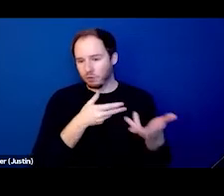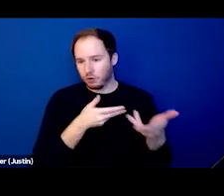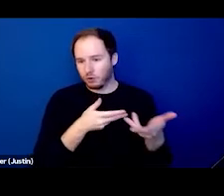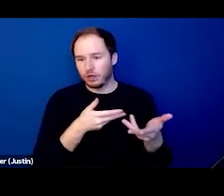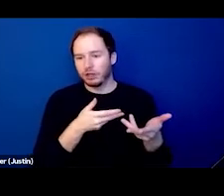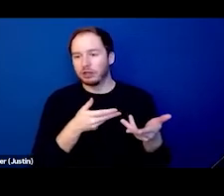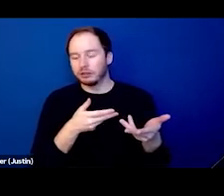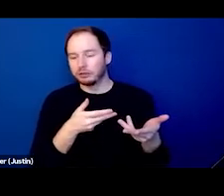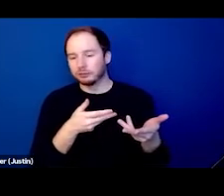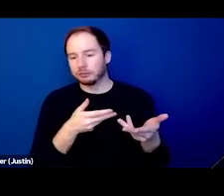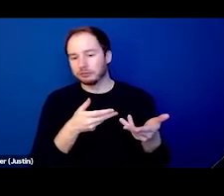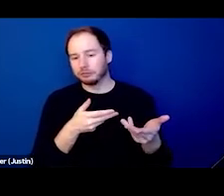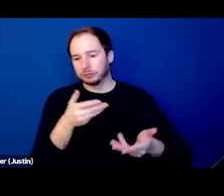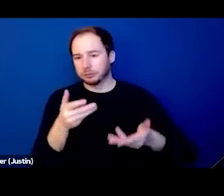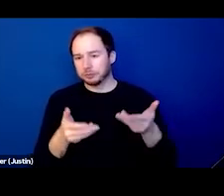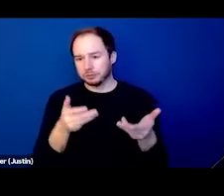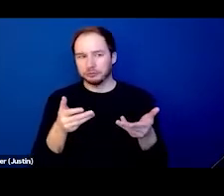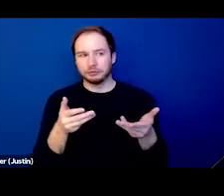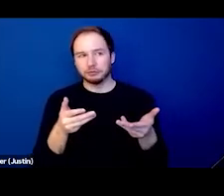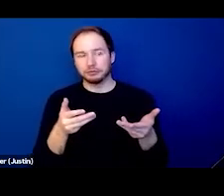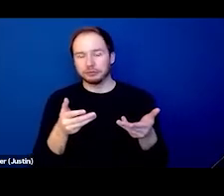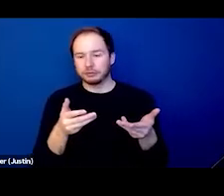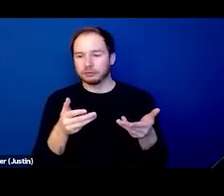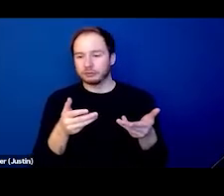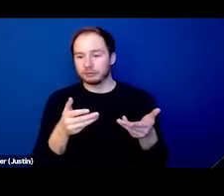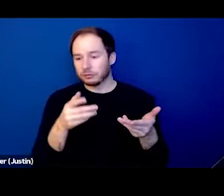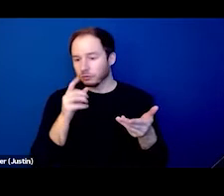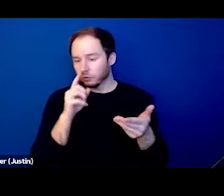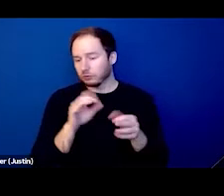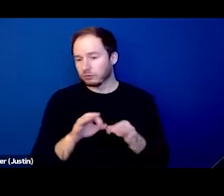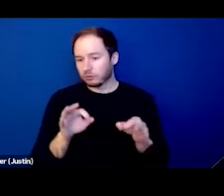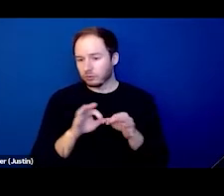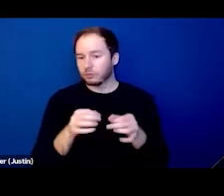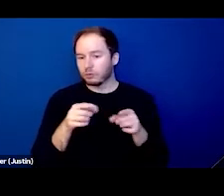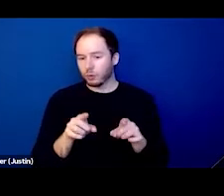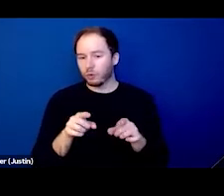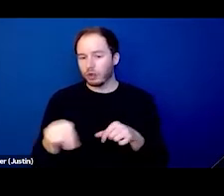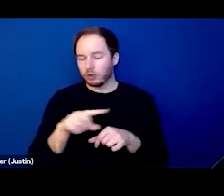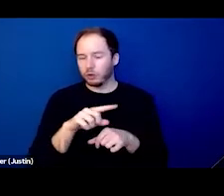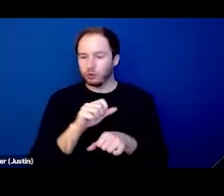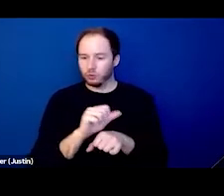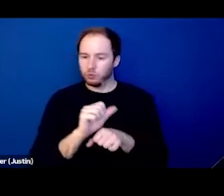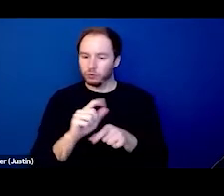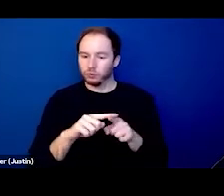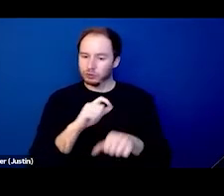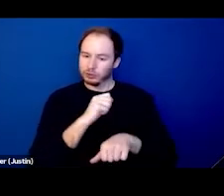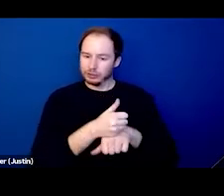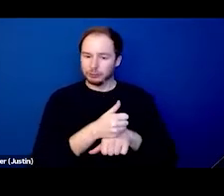And this may be really relevant when you are working to implement SOAR within a community,